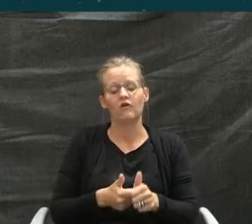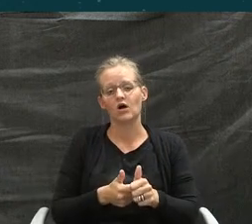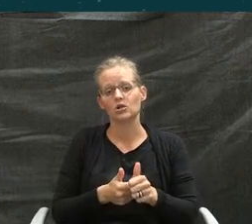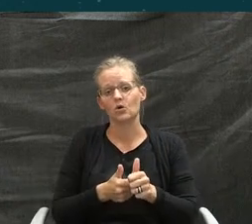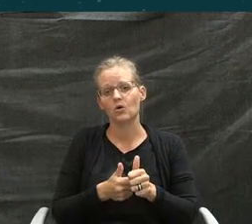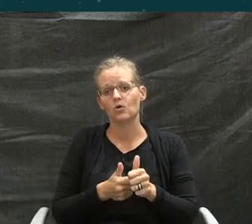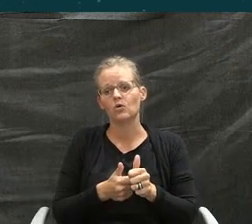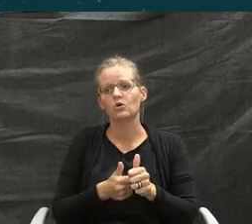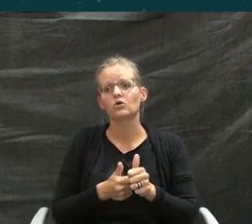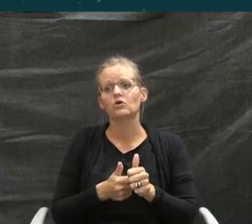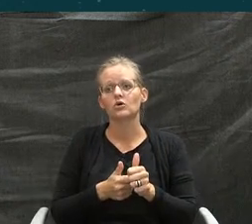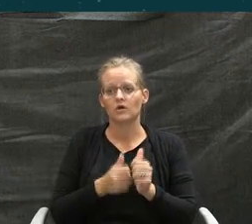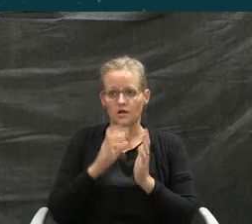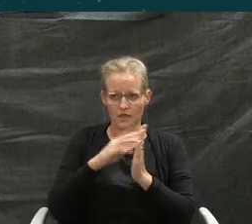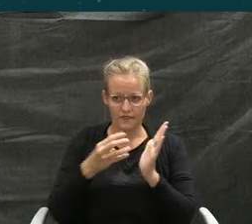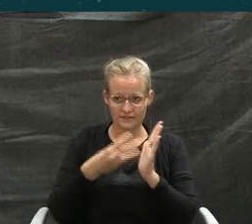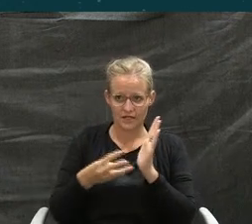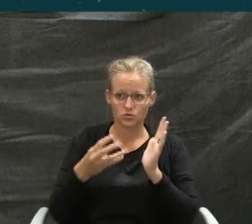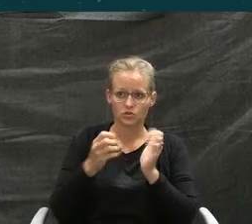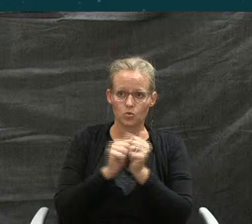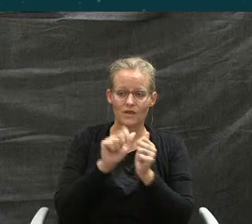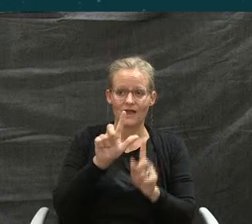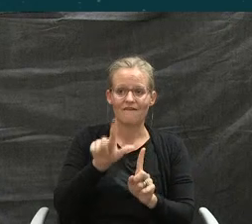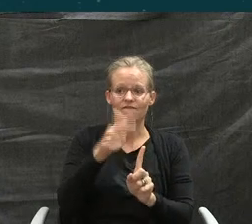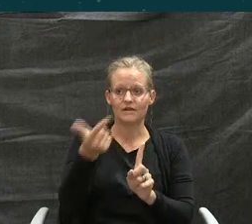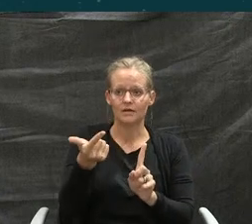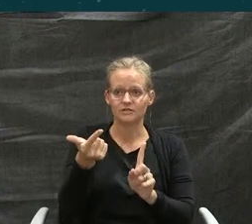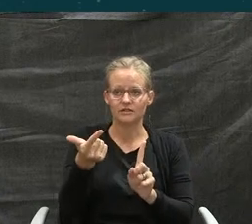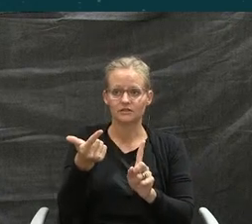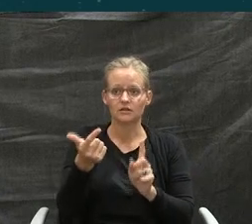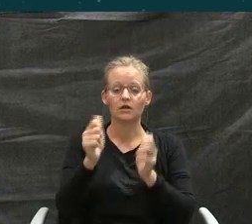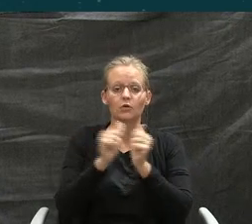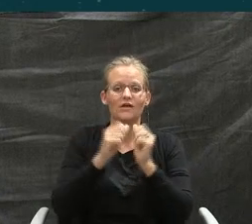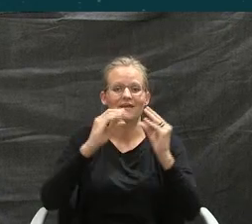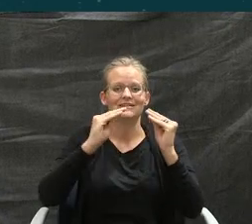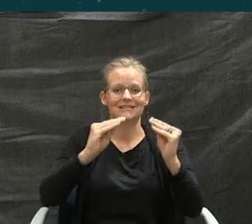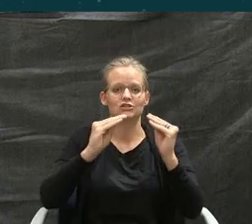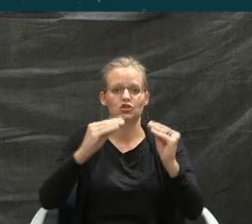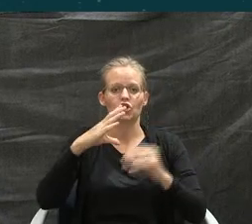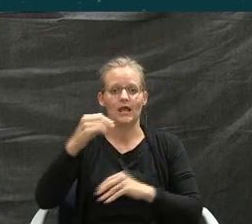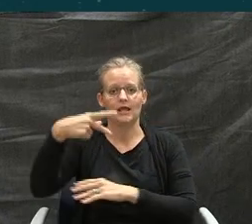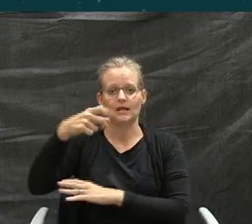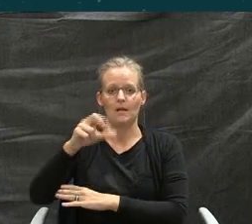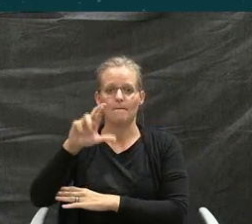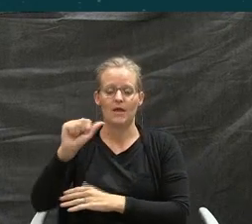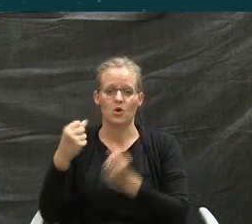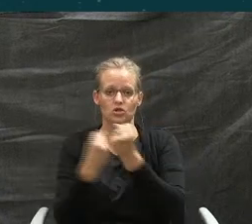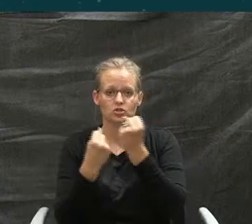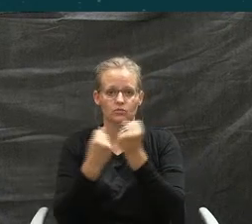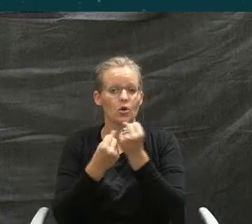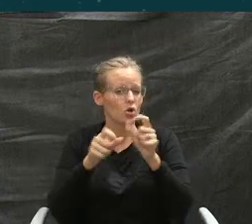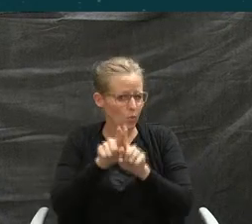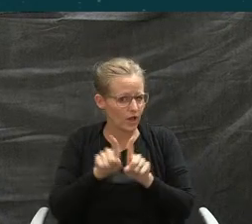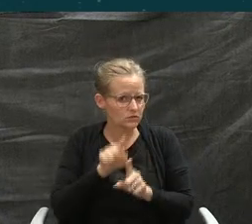instruction, so they'll be teacher teacher an on line pair support. We also talked about the option for a block schedule.